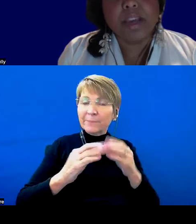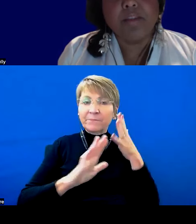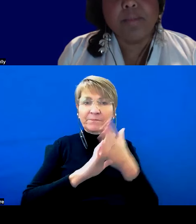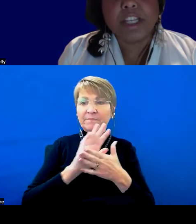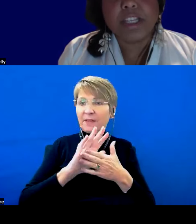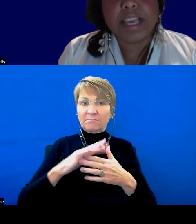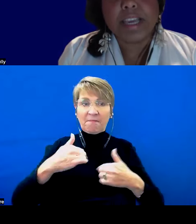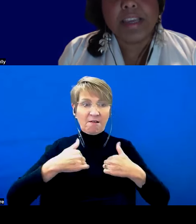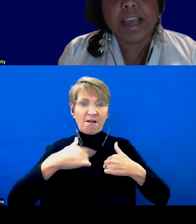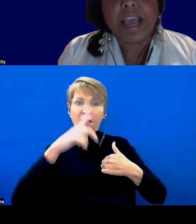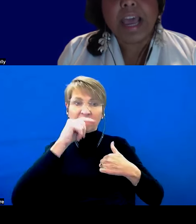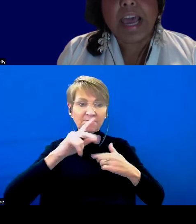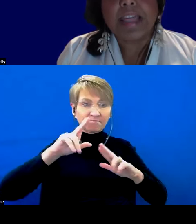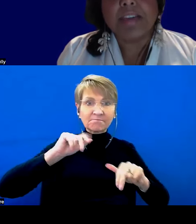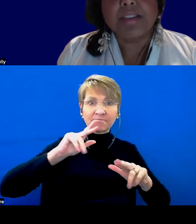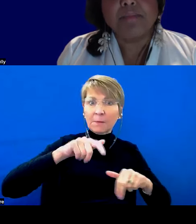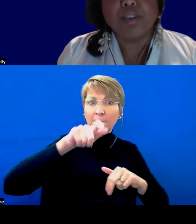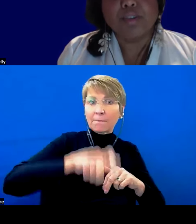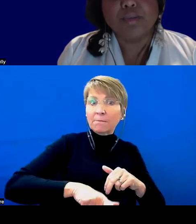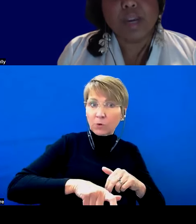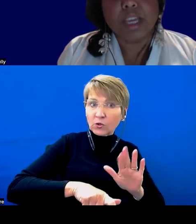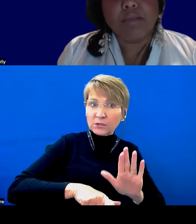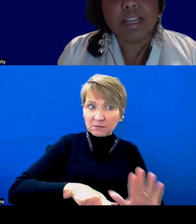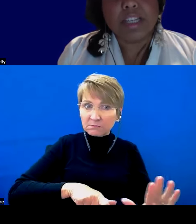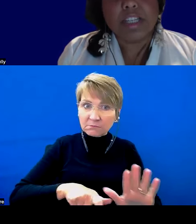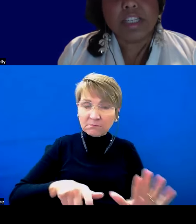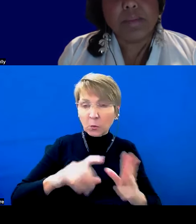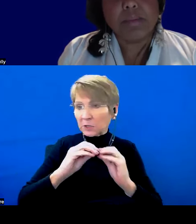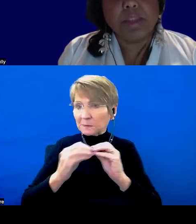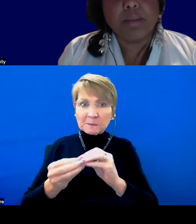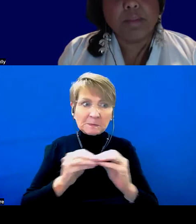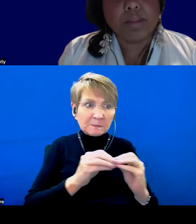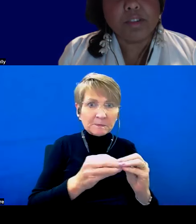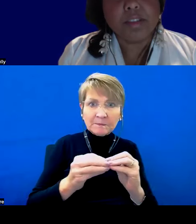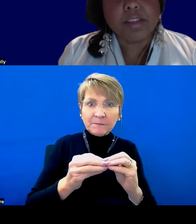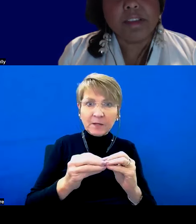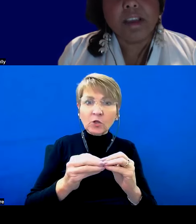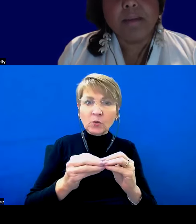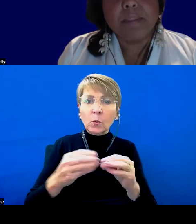of patient care and there is a mutual working relationship with optometrists, medical